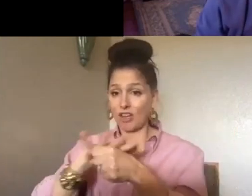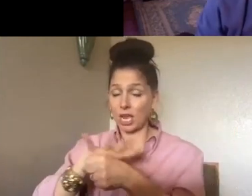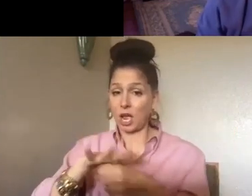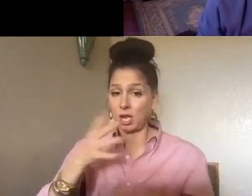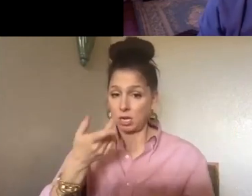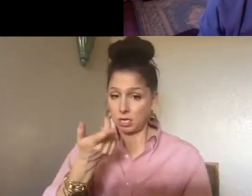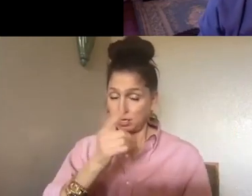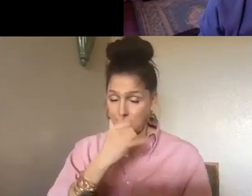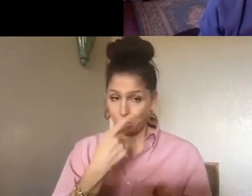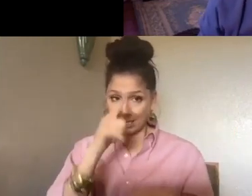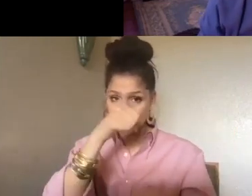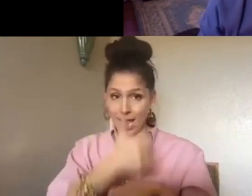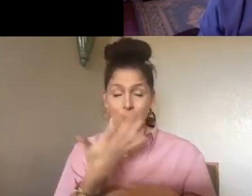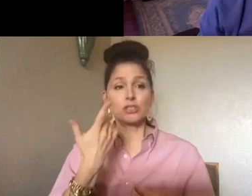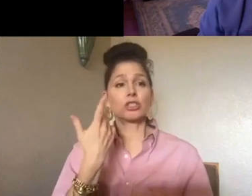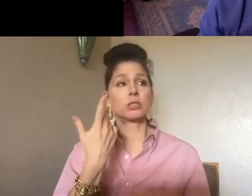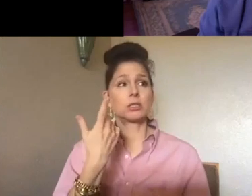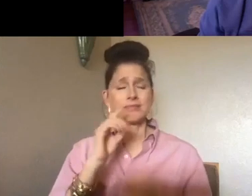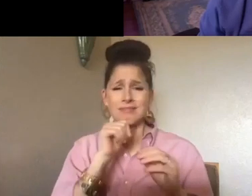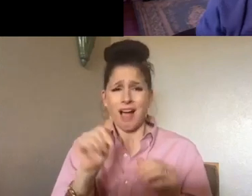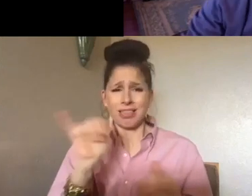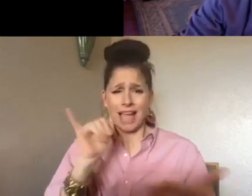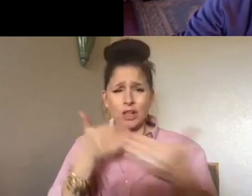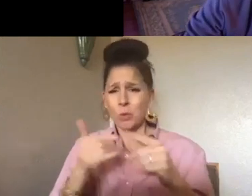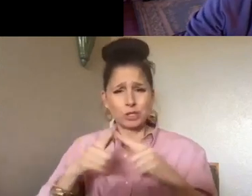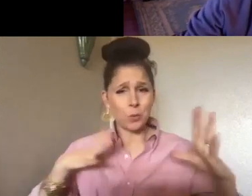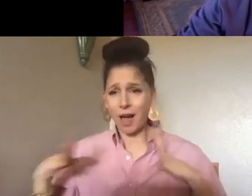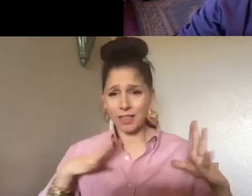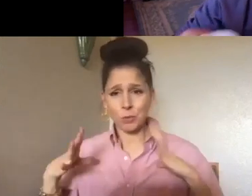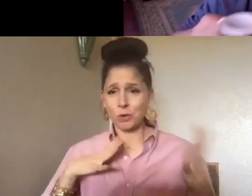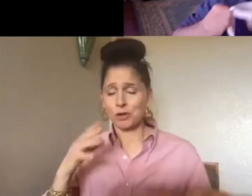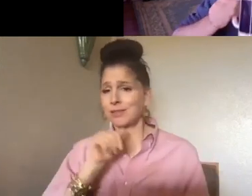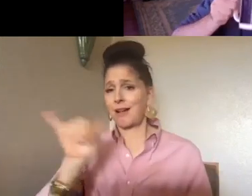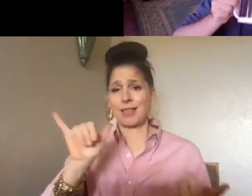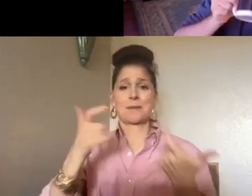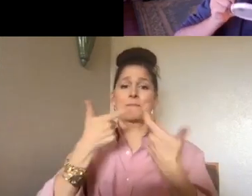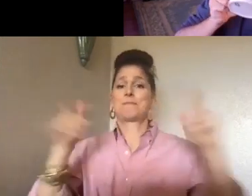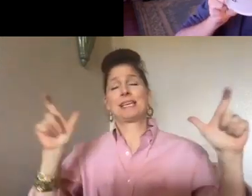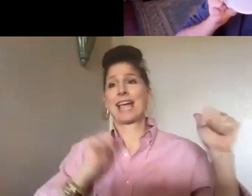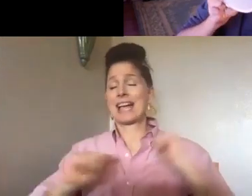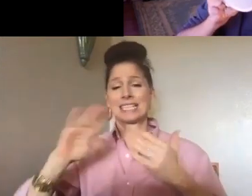up in the Bay Area, we were up there, and it's not like we were close to Hollywood or anything,